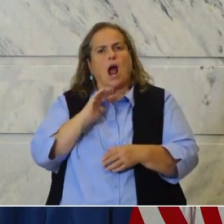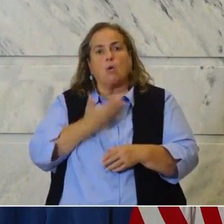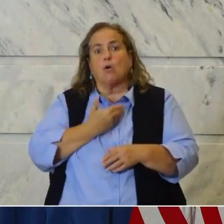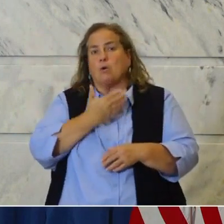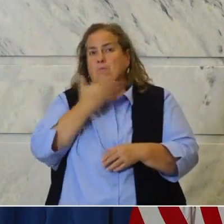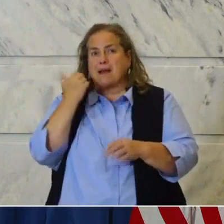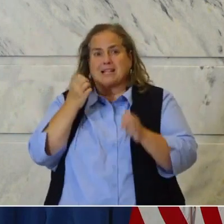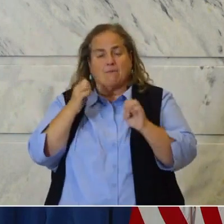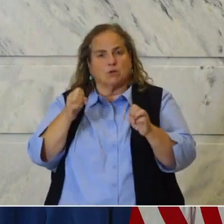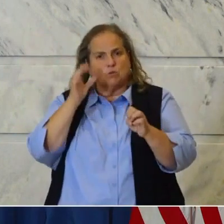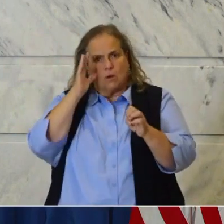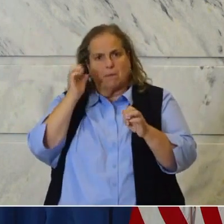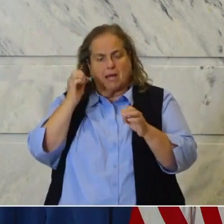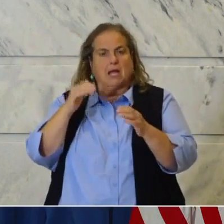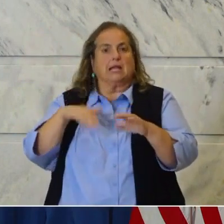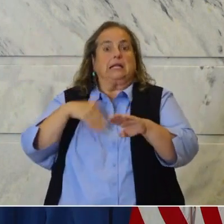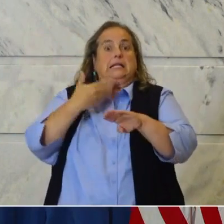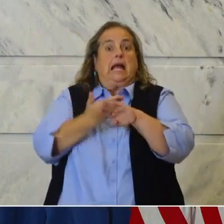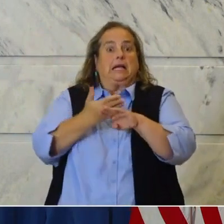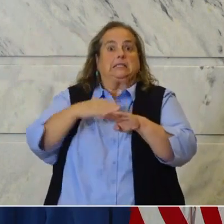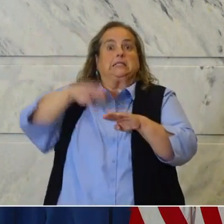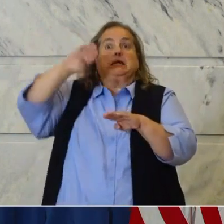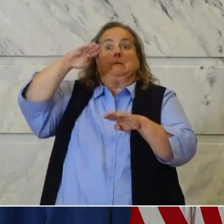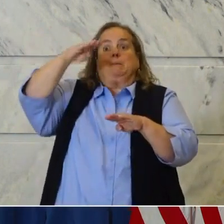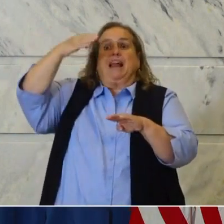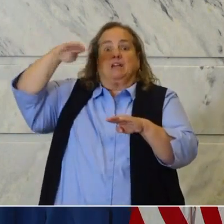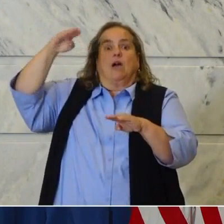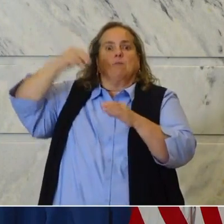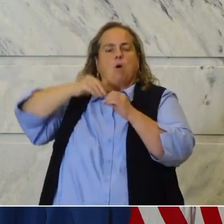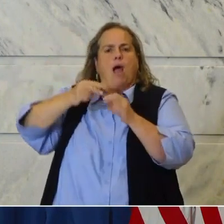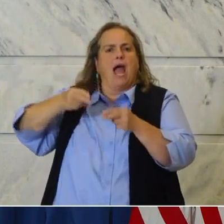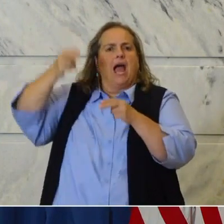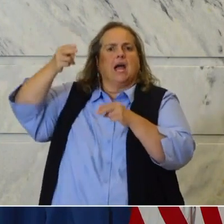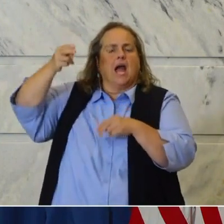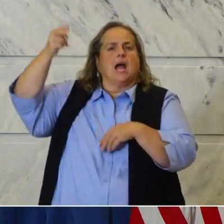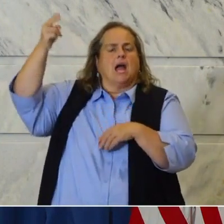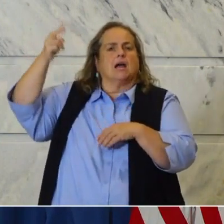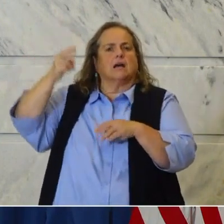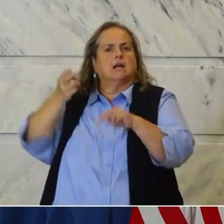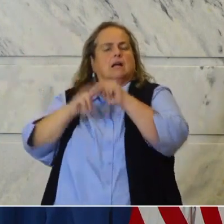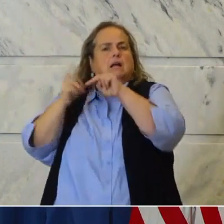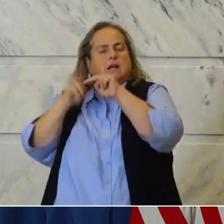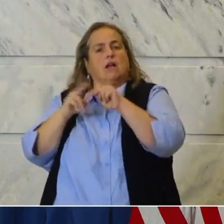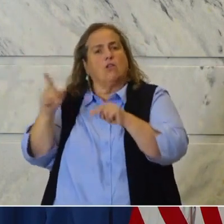plateau is. But there folks out there that have continued to fight the good